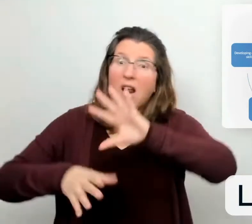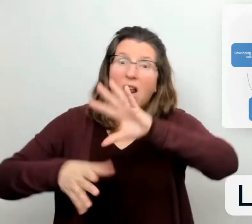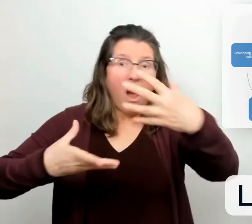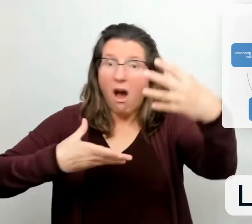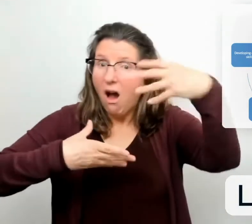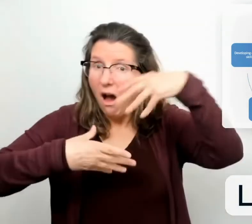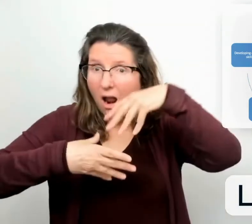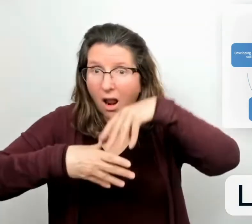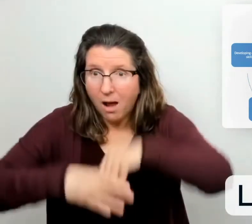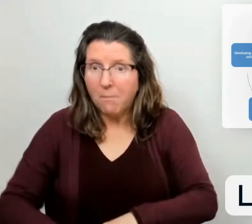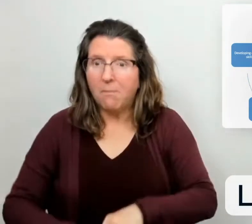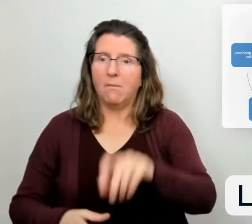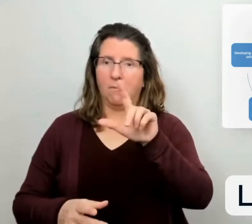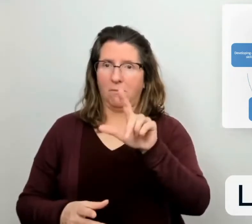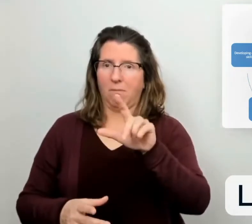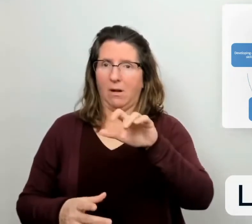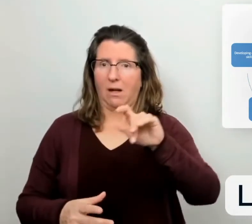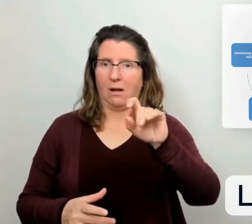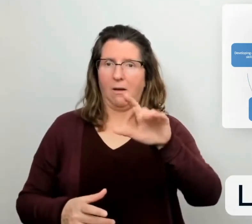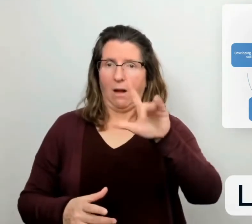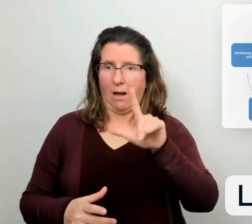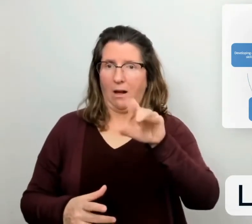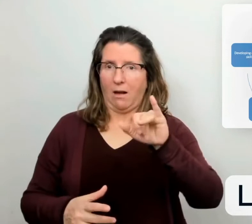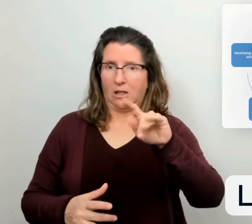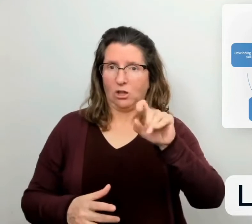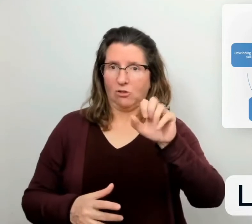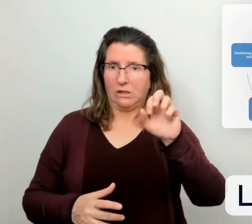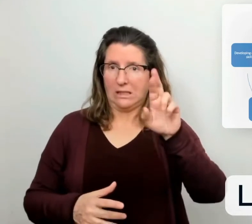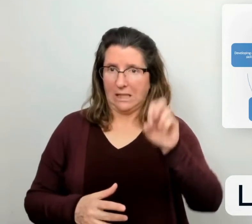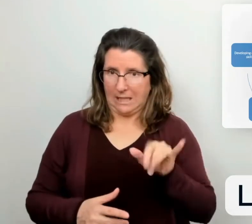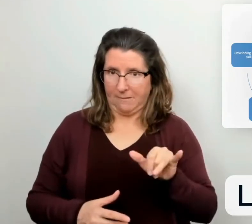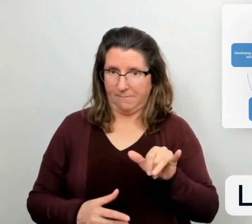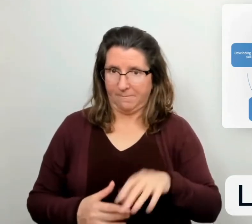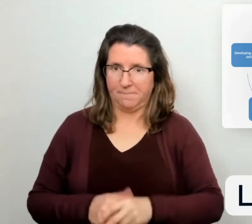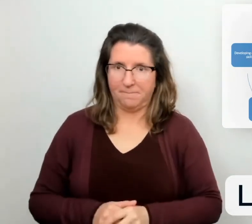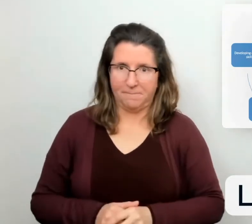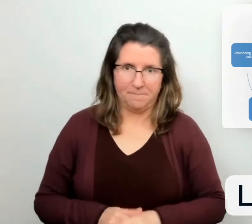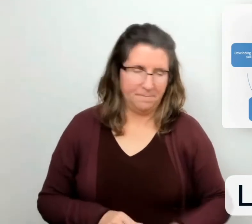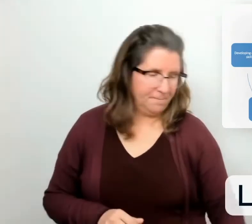ALL these dimensions are now considered under the umbrella term of literacy.